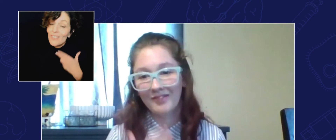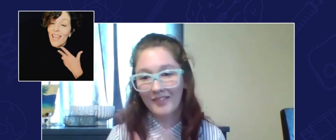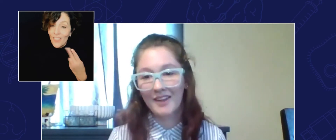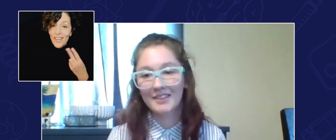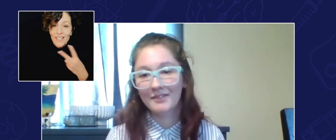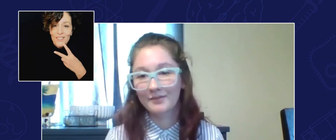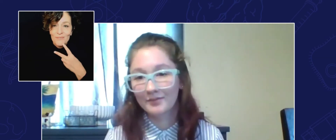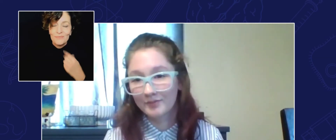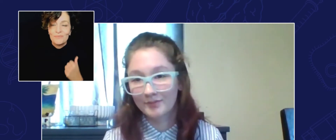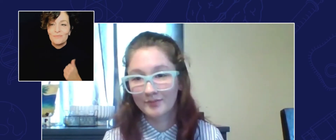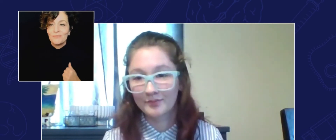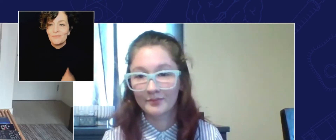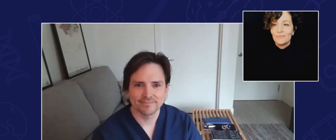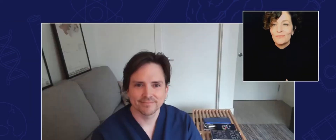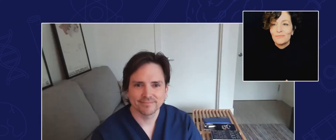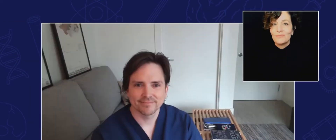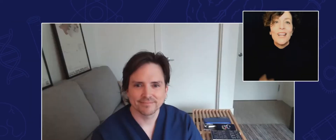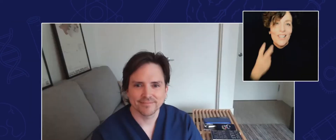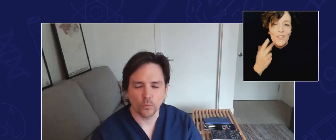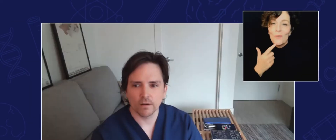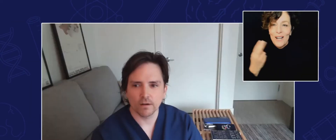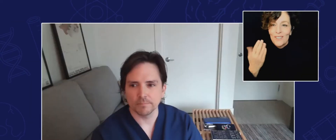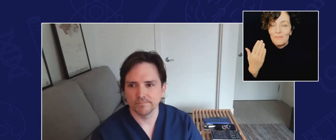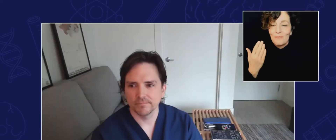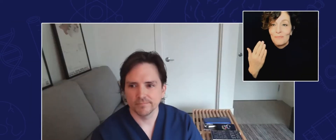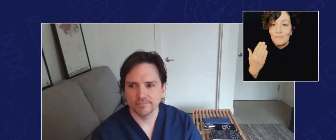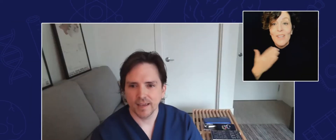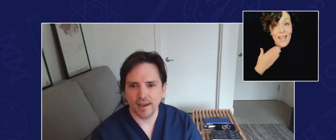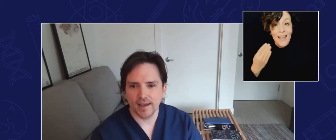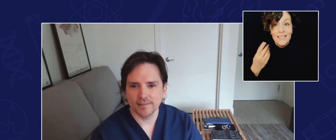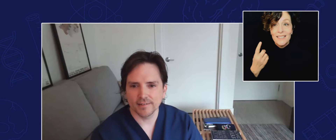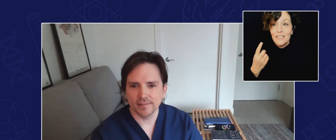[HAYLIE]: Thank you. [DR. RUFFIN]: You're welcome. And...